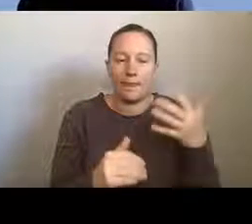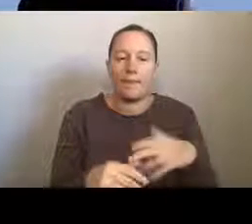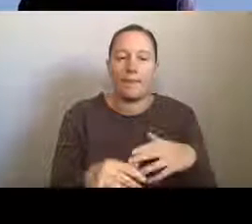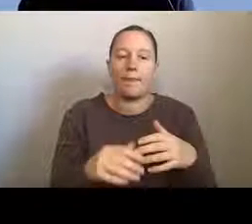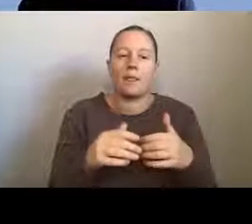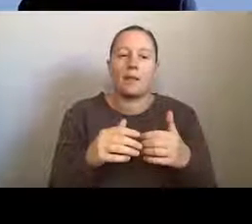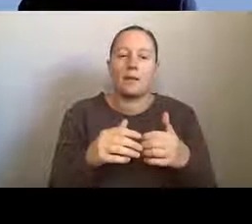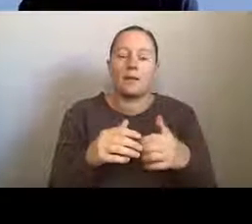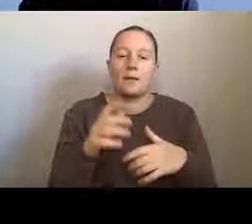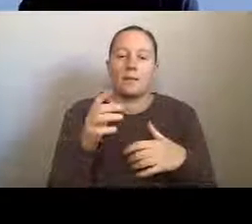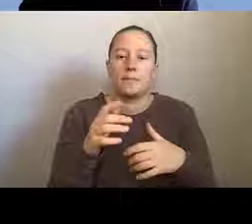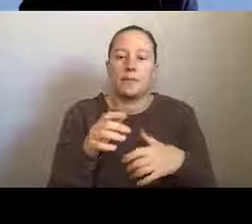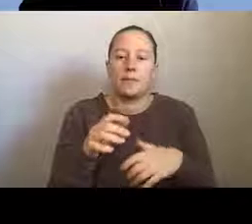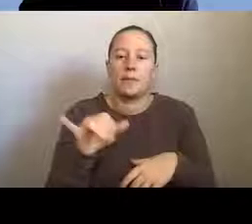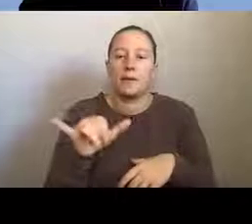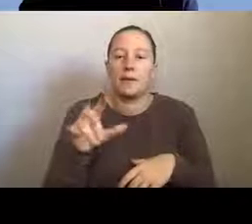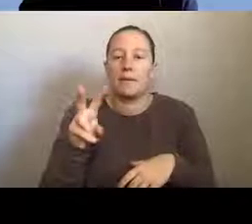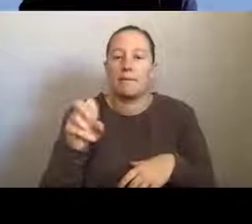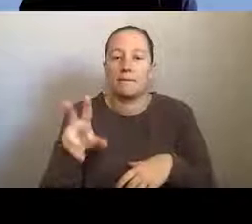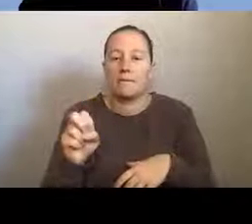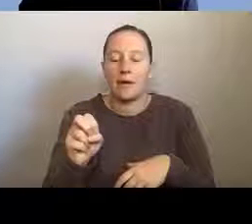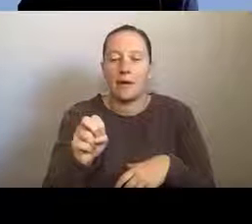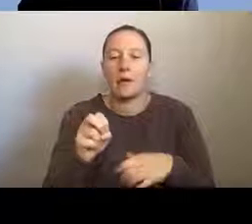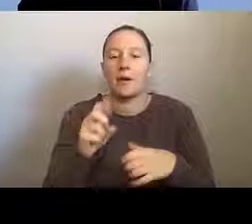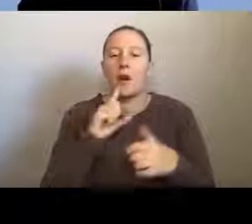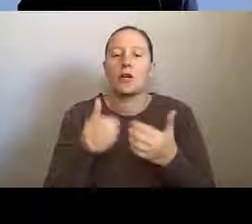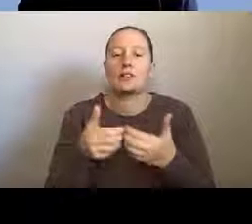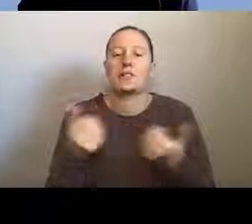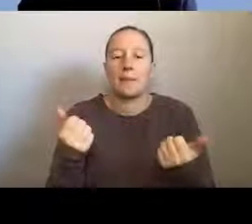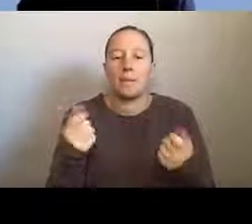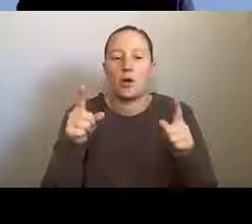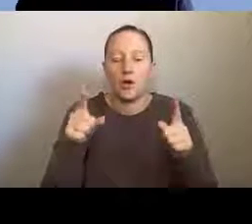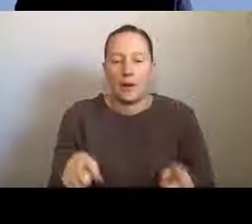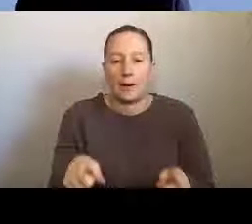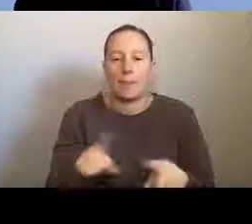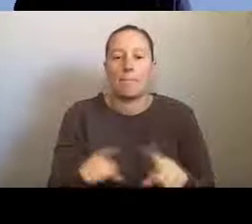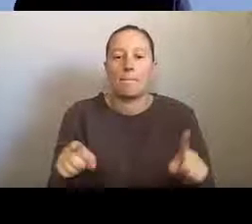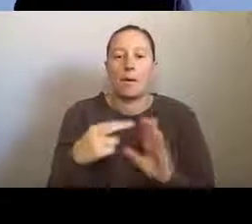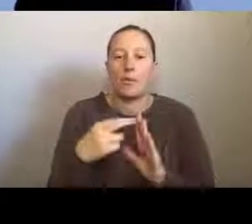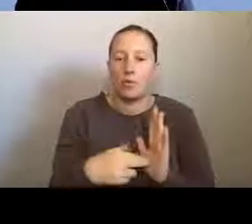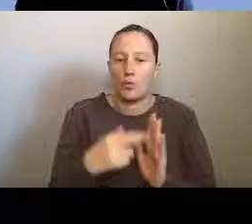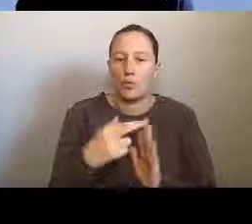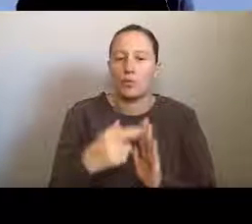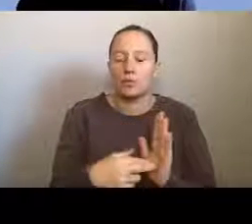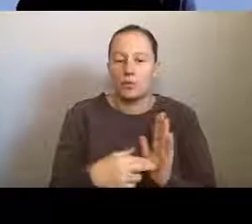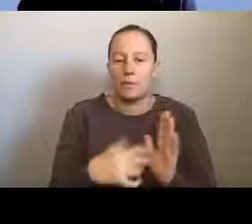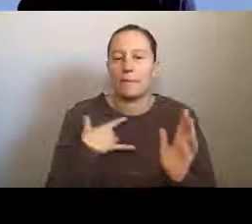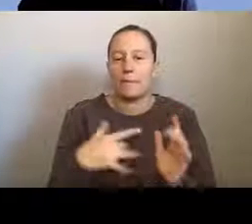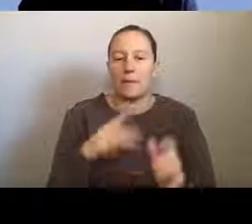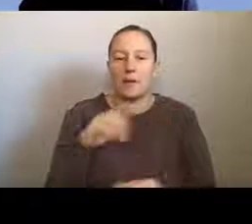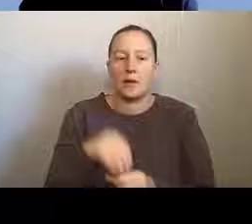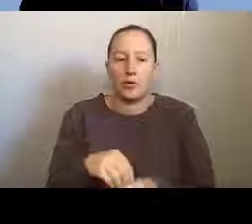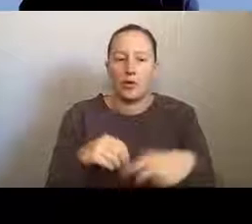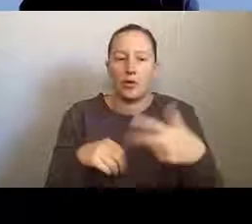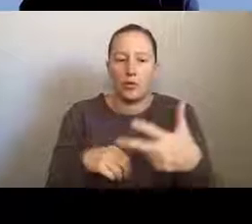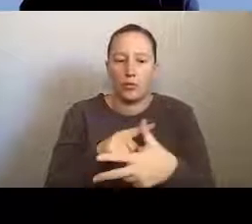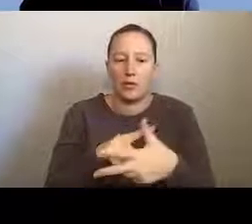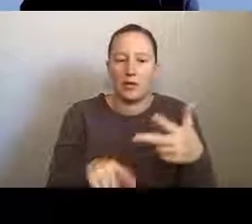and Yvonne's portion of the presentation touched on this. However, the regulations do of course include three additional subparts that outline